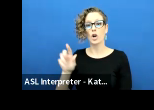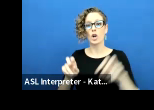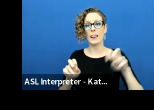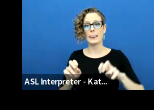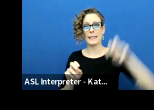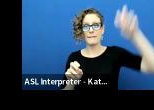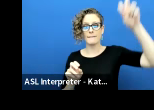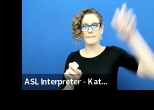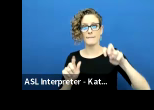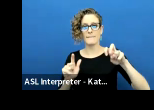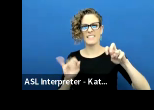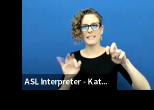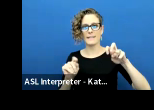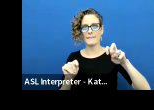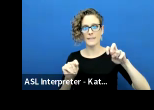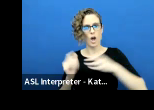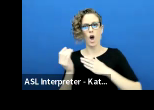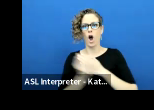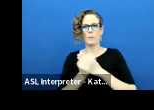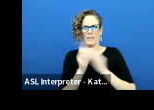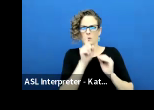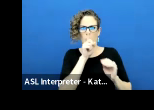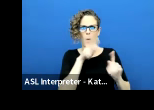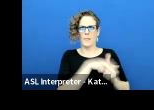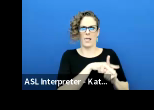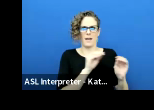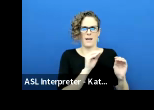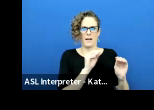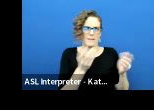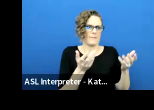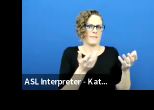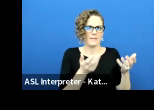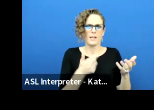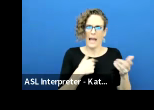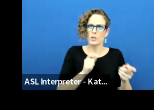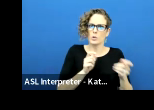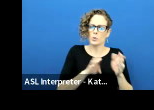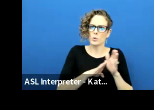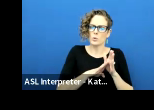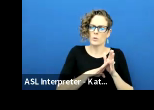other there wasn't anything to just plug into that it's a it's a the device with just manual